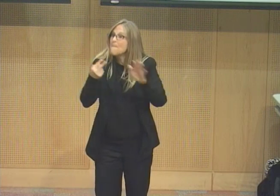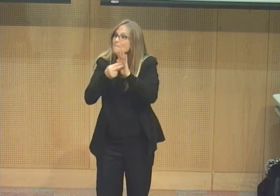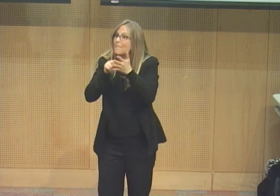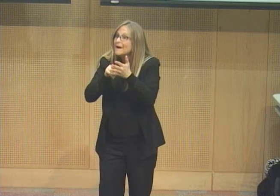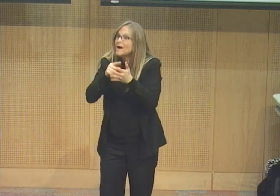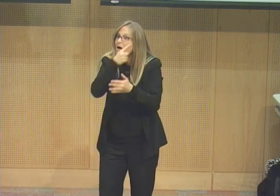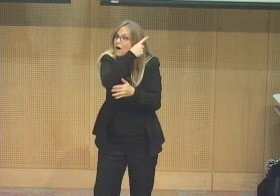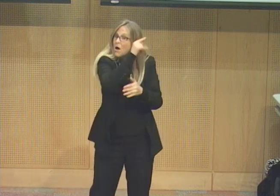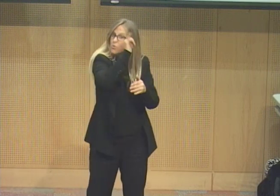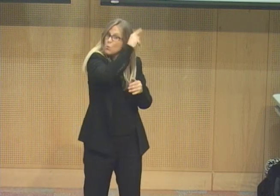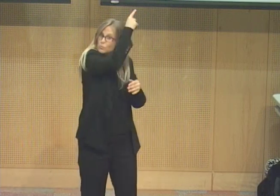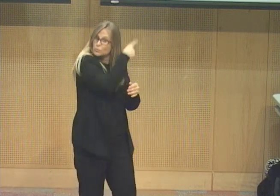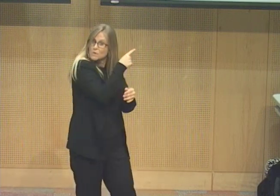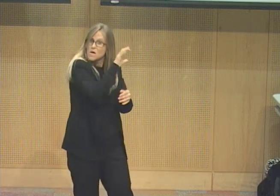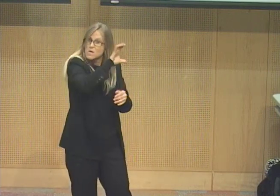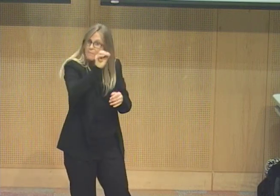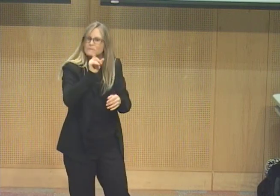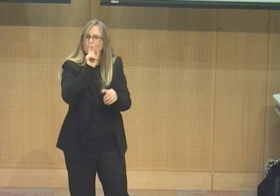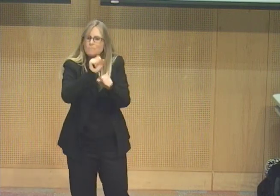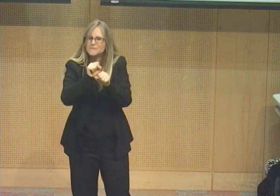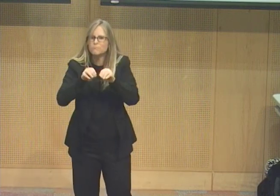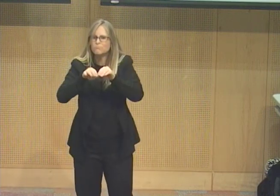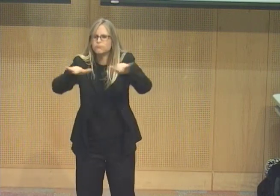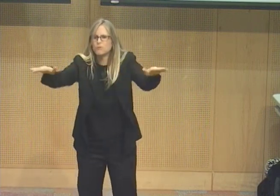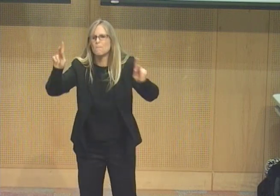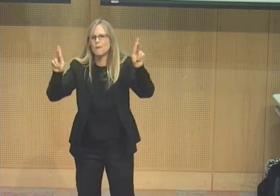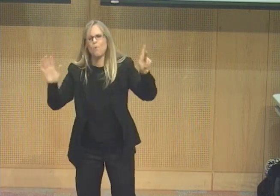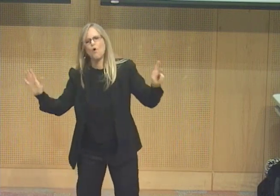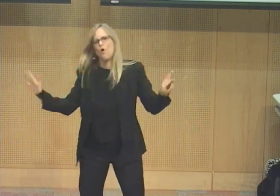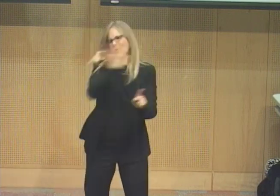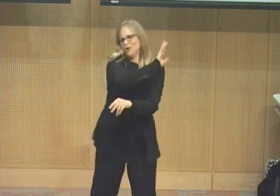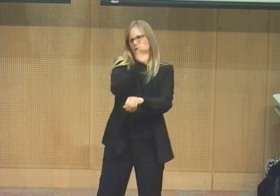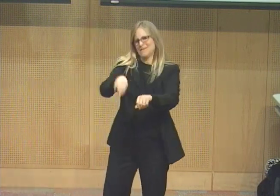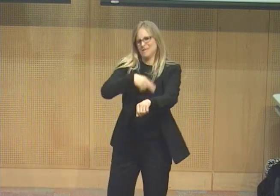These four giant companies represent the majority.